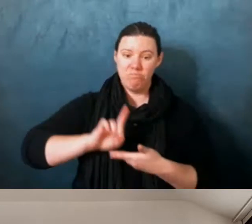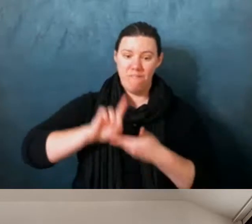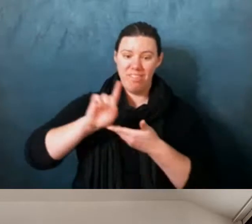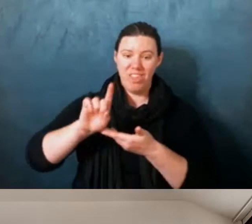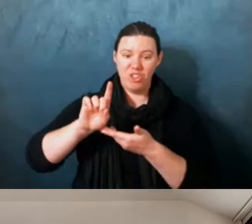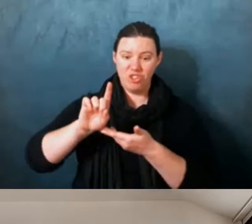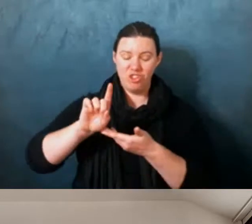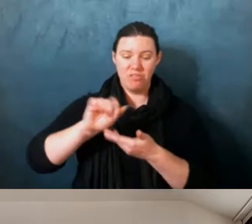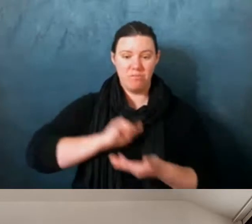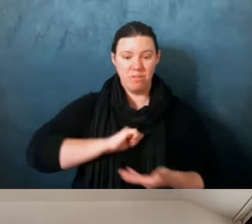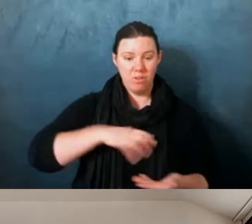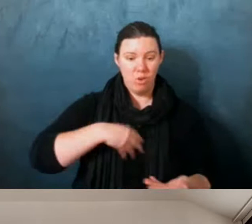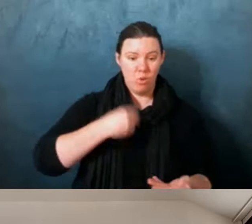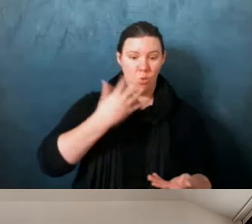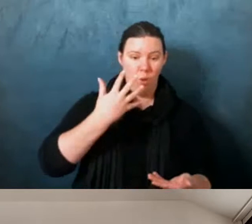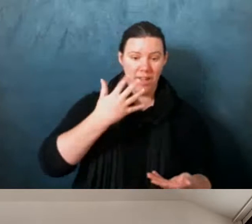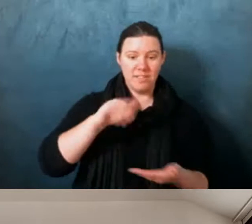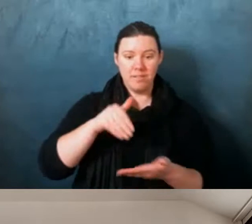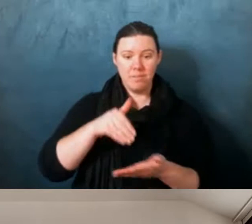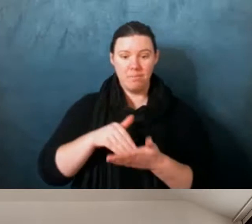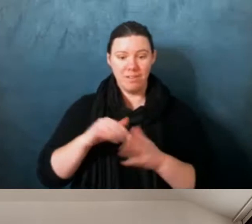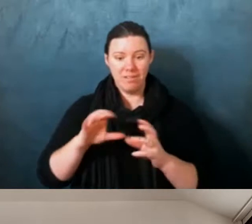I have some financial resources available.